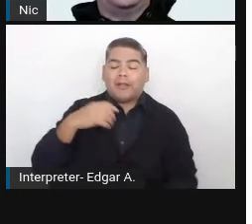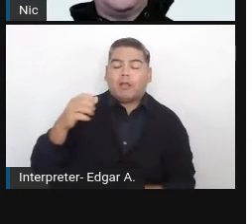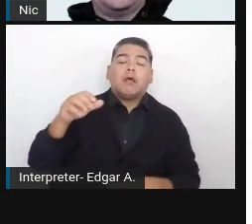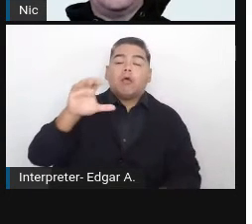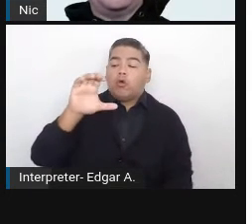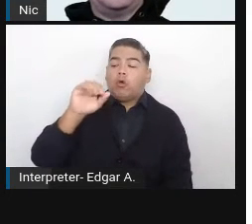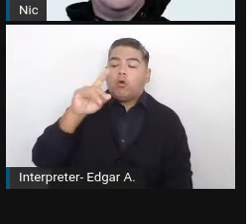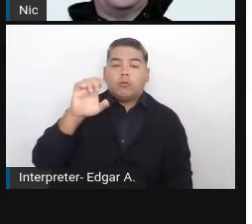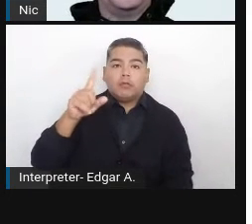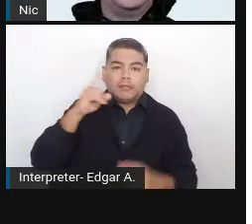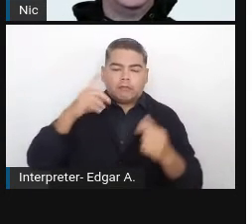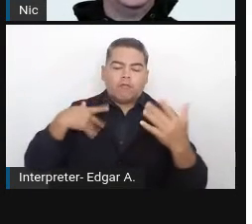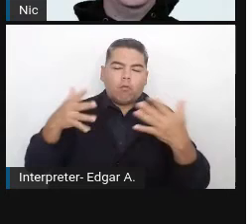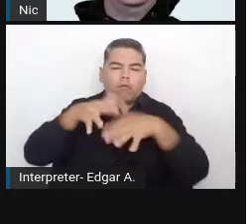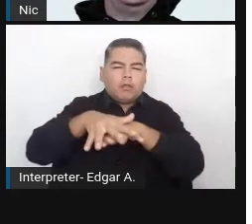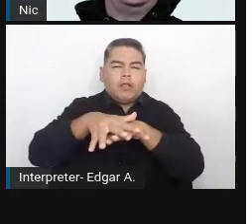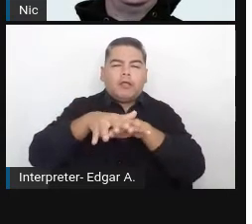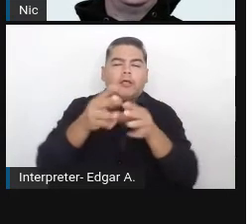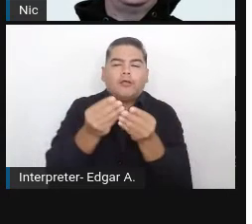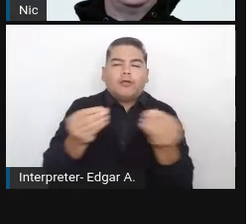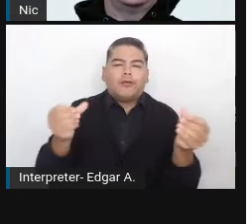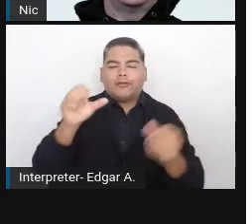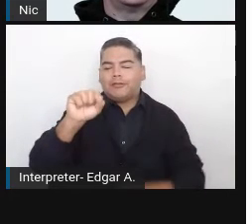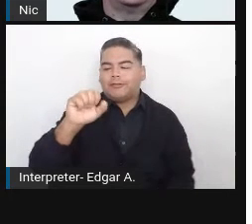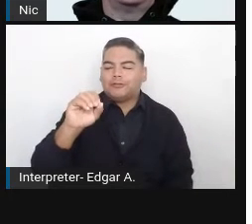which I'll talk about later, these didn't exist.